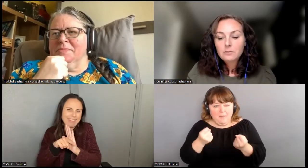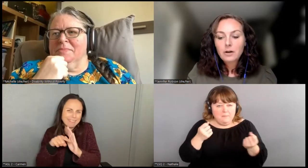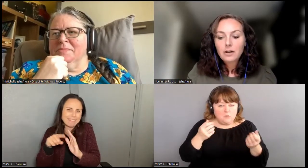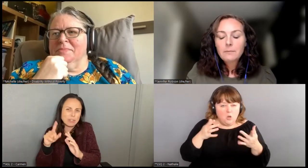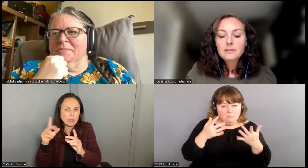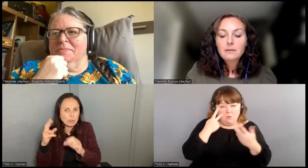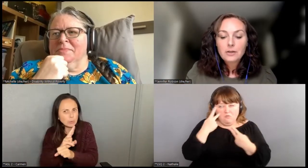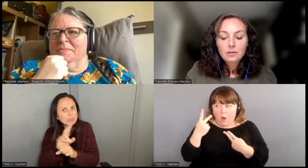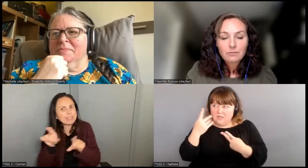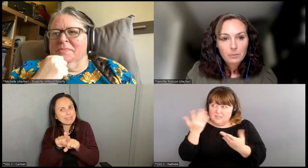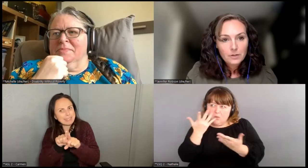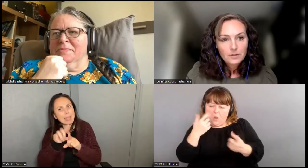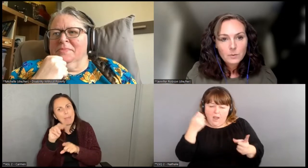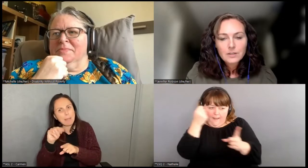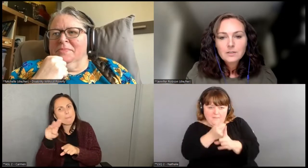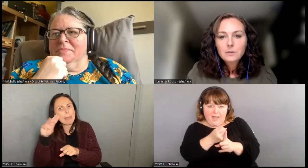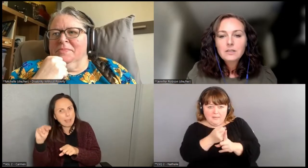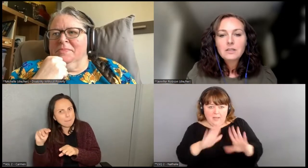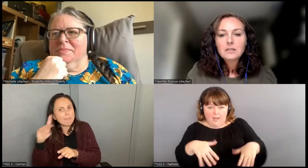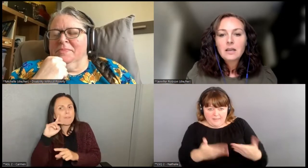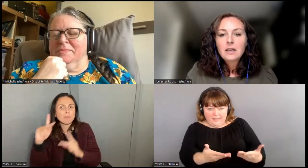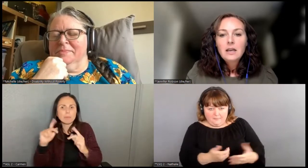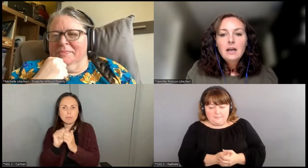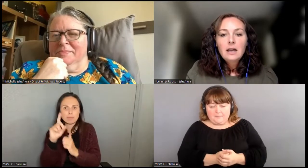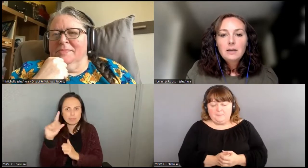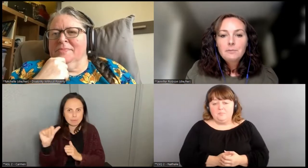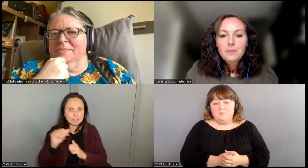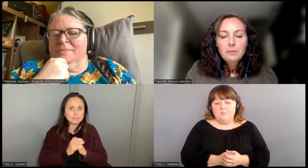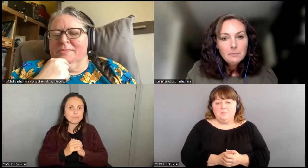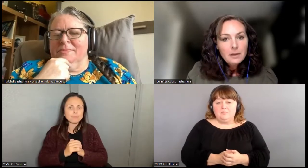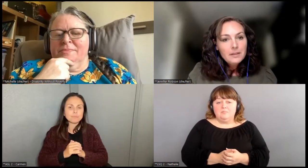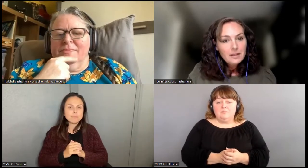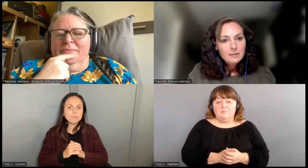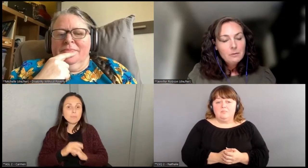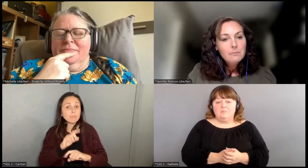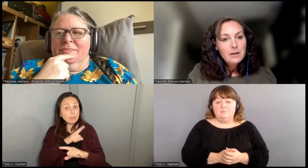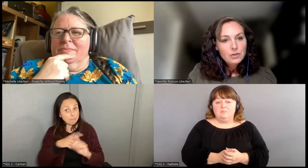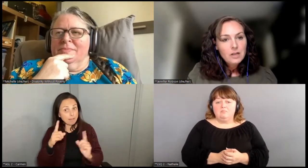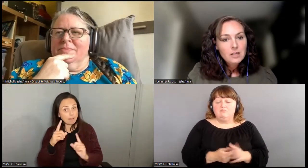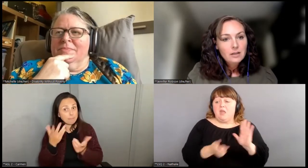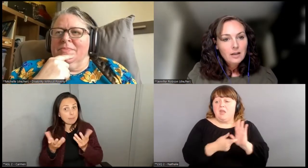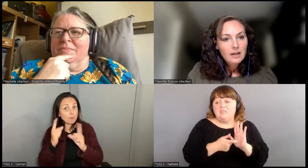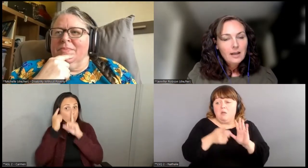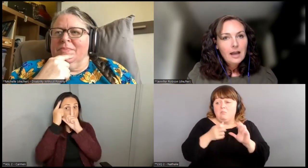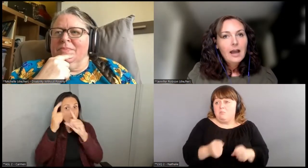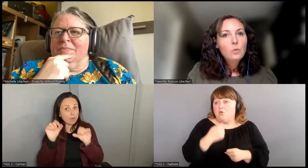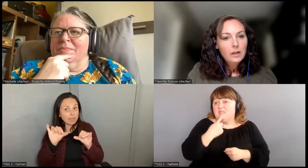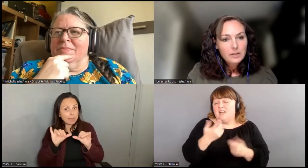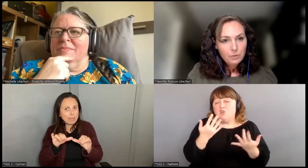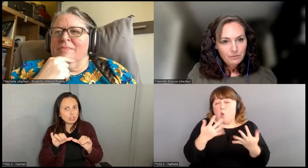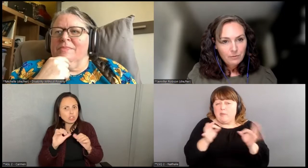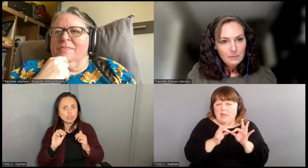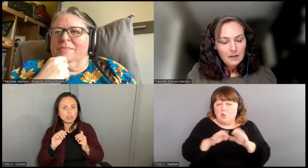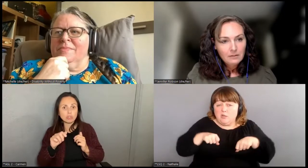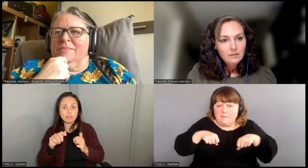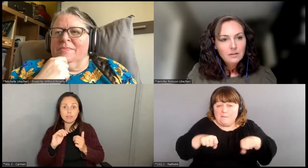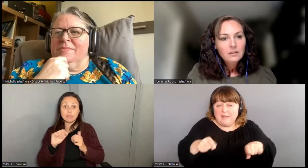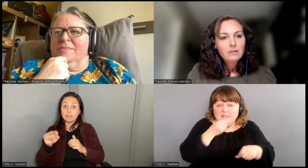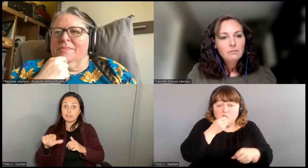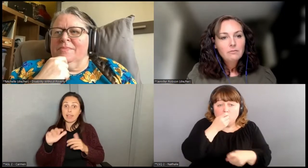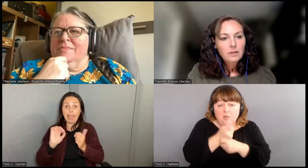MARKET BASKET MEASURE FOR PERSONS WITH DISABILITIES. MAYBE THAT'S ABOUT MEASURING HOW WELL IT IS